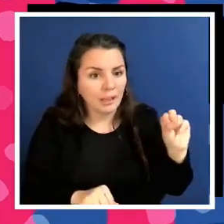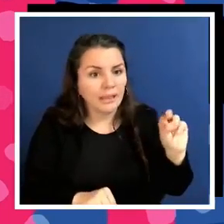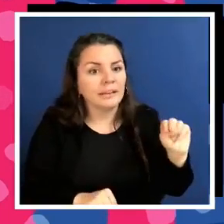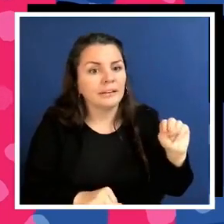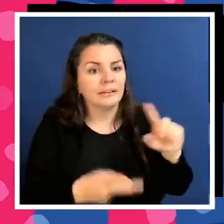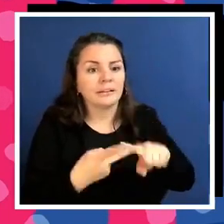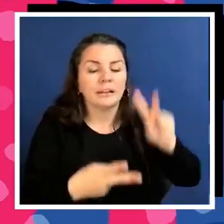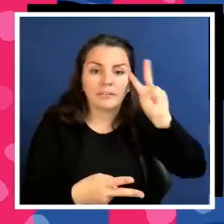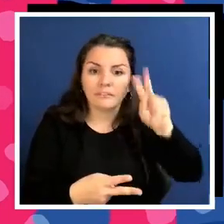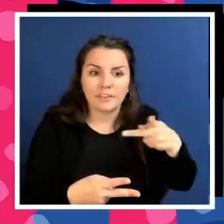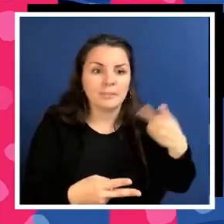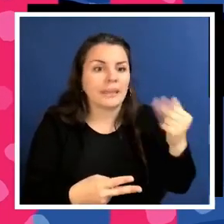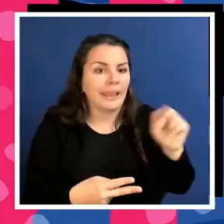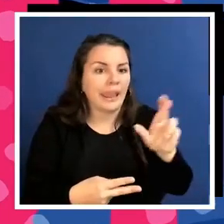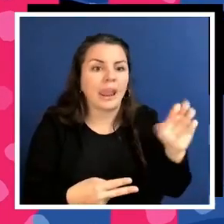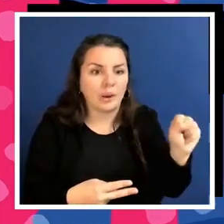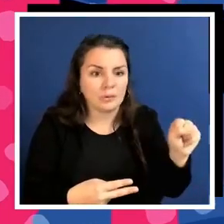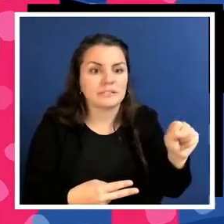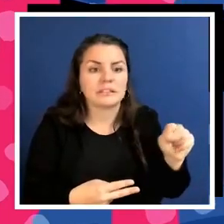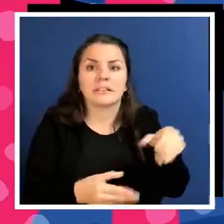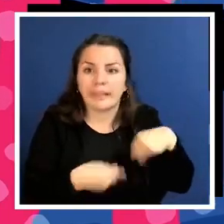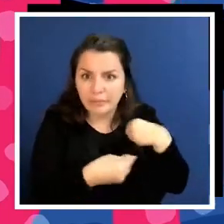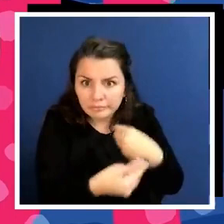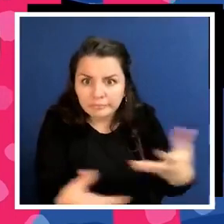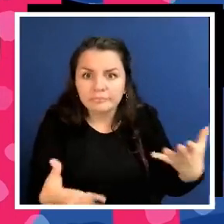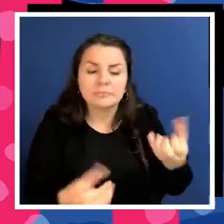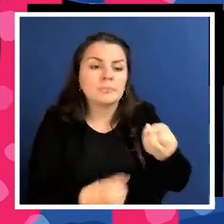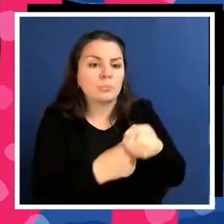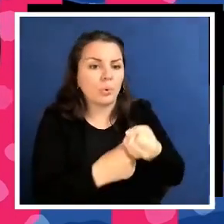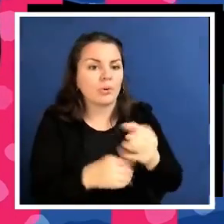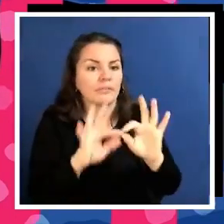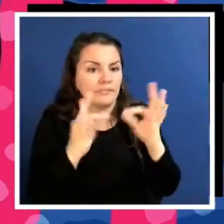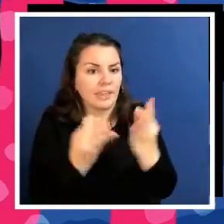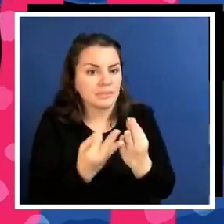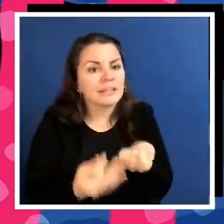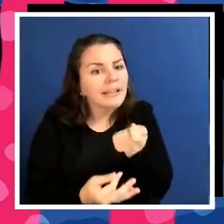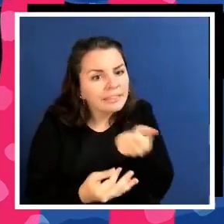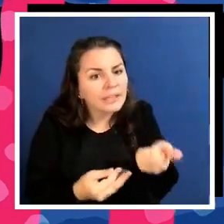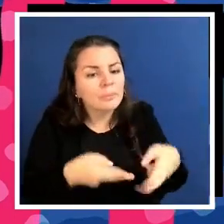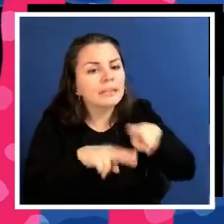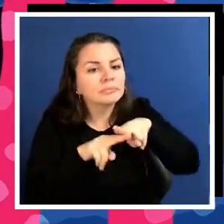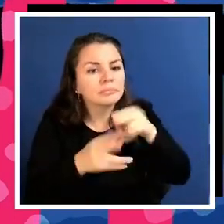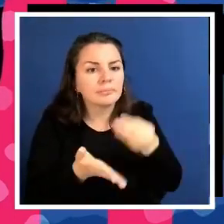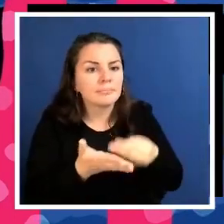THAT WAS A REALLY BIG LIFELINE